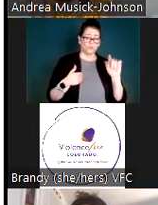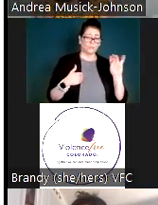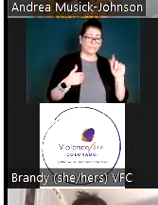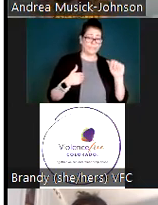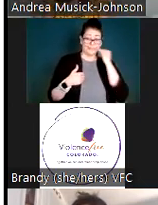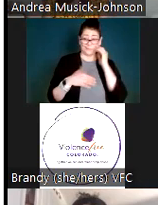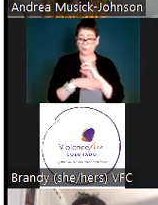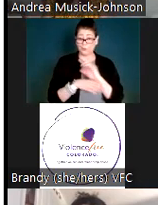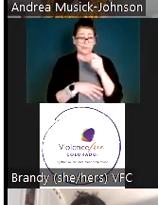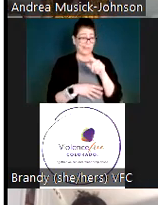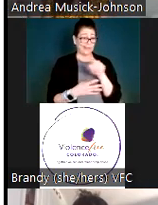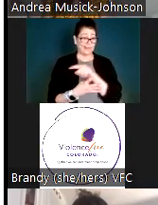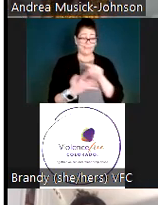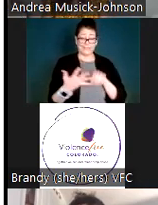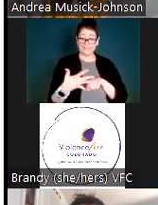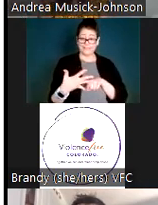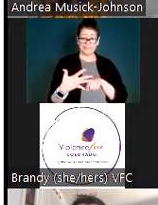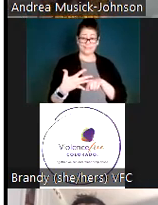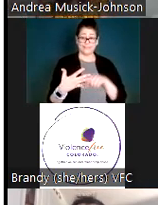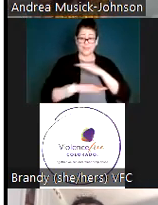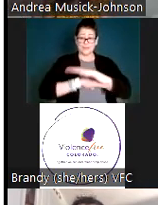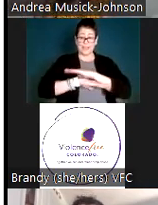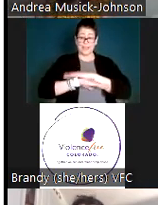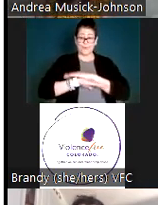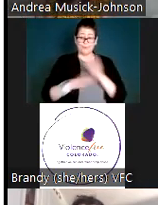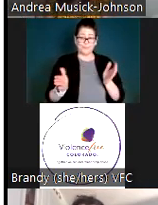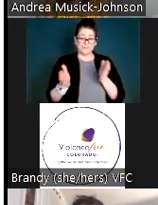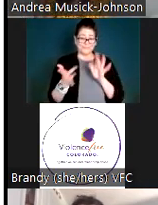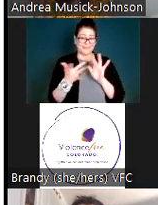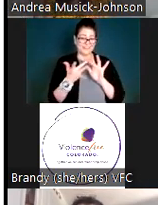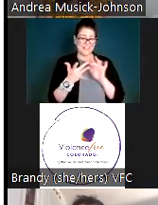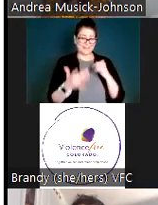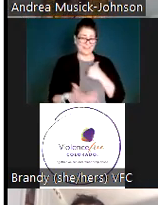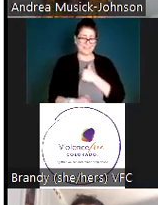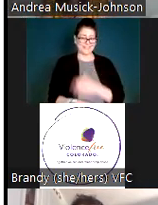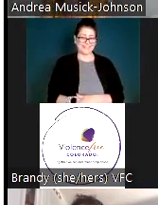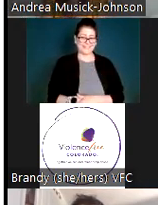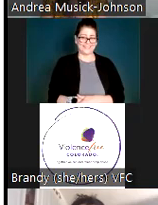we encourage you to connect with us. And, if you'd like to stay up to date,